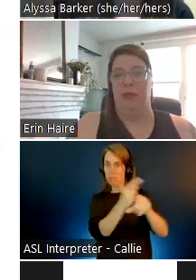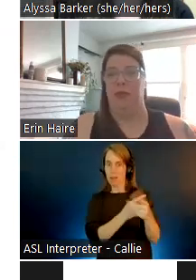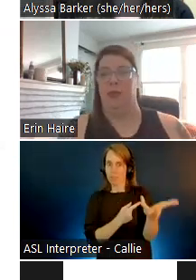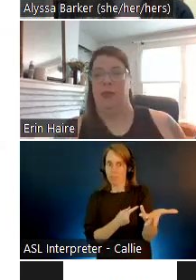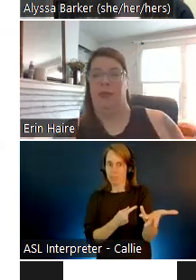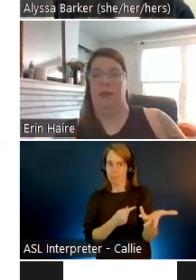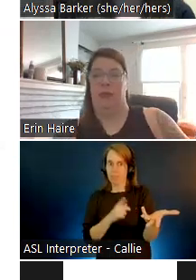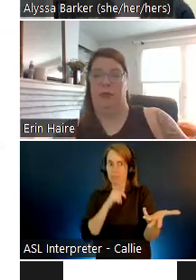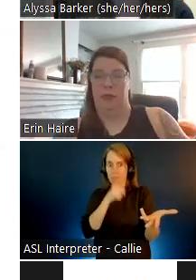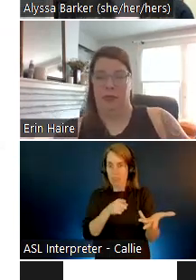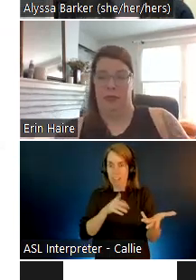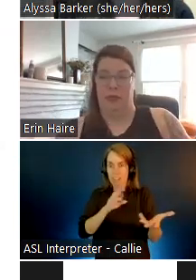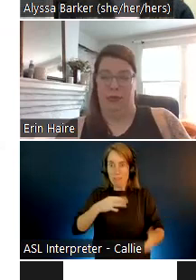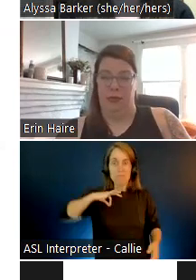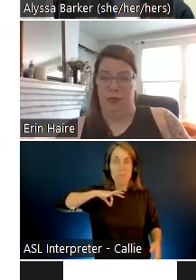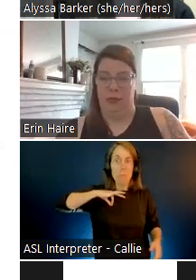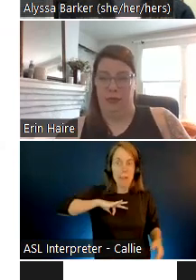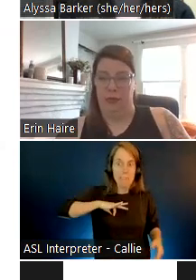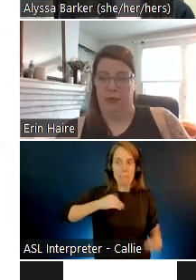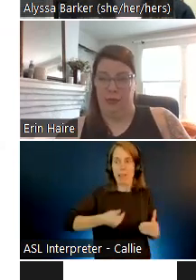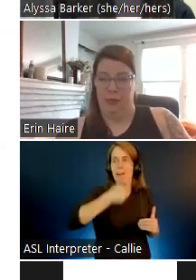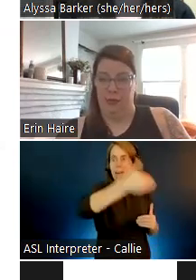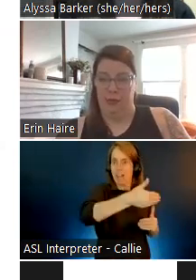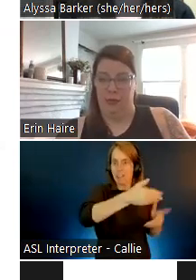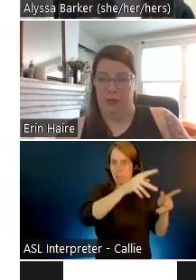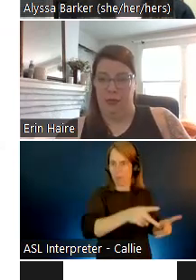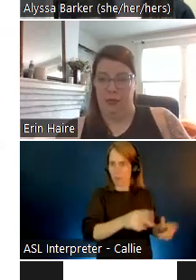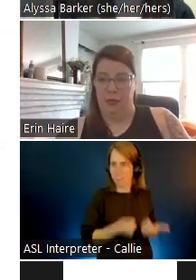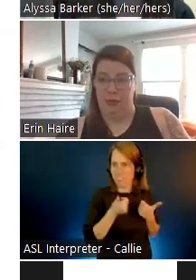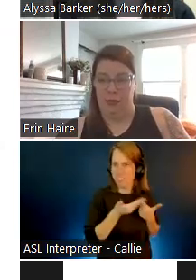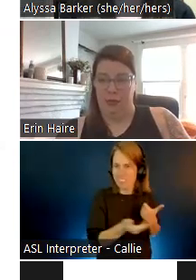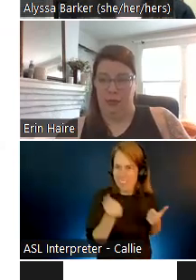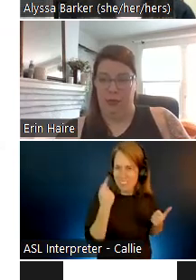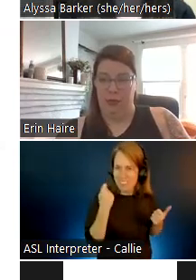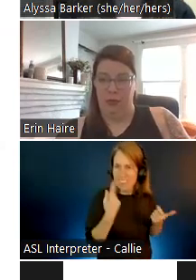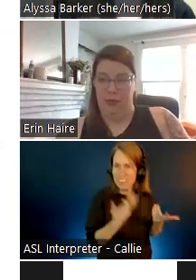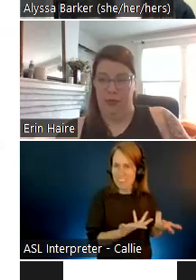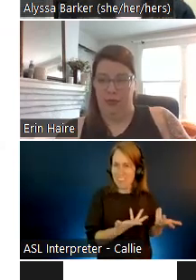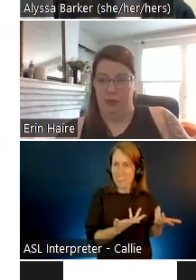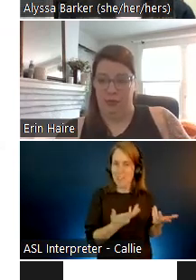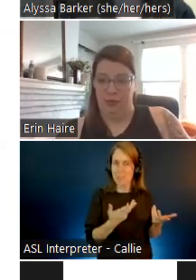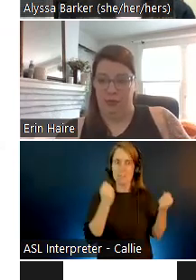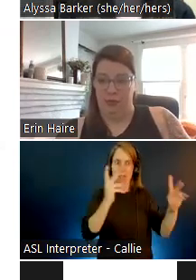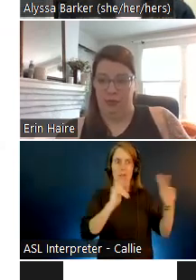enhances the usability of the apartment for lots of folks and it's not something that